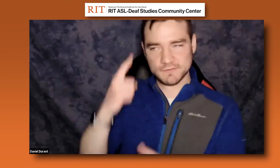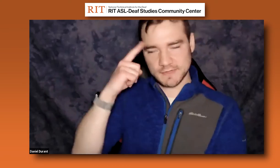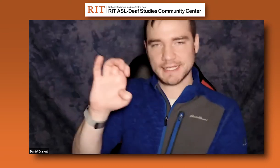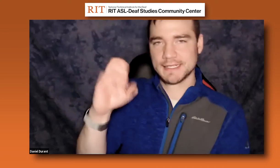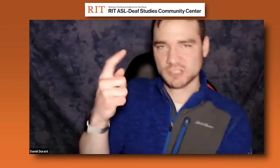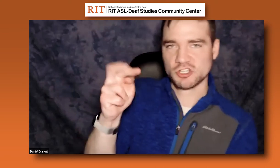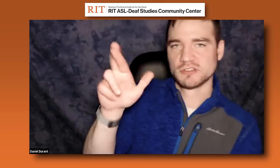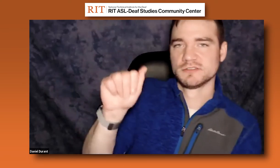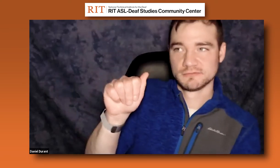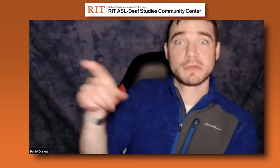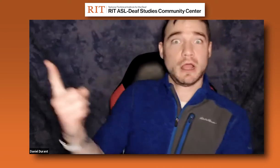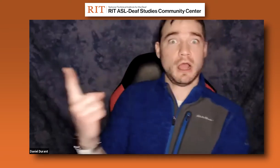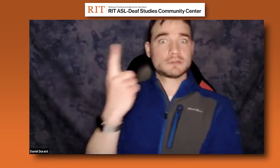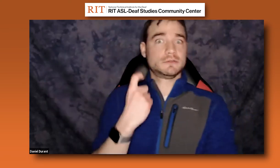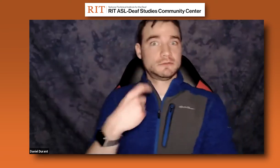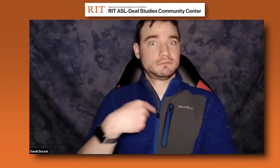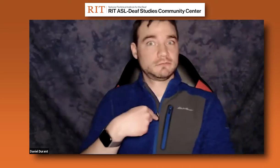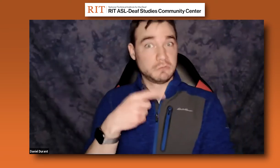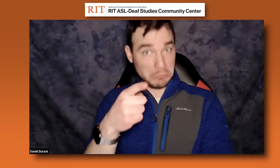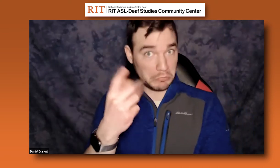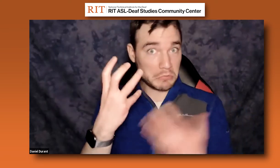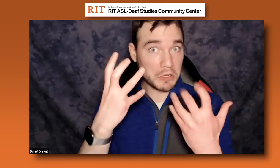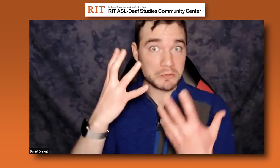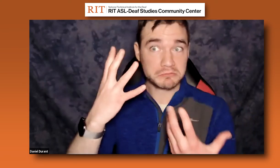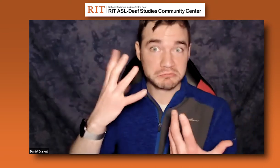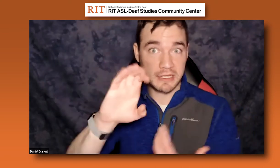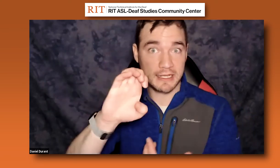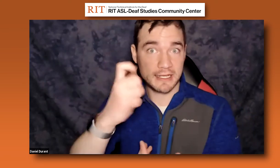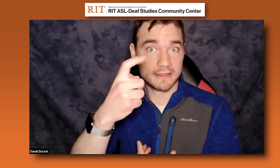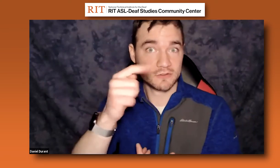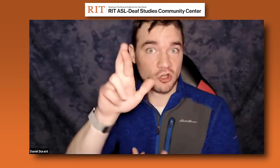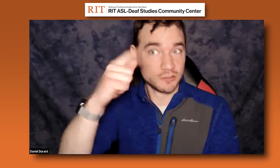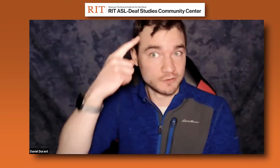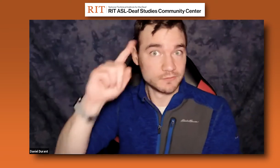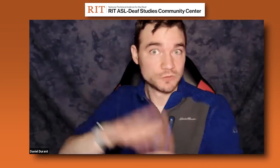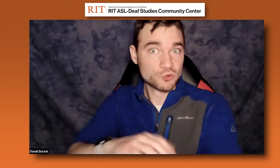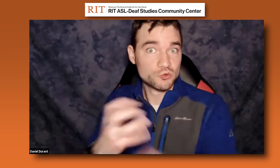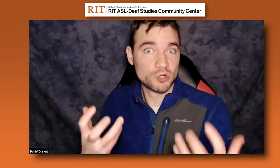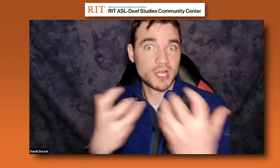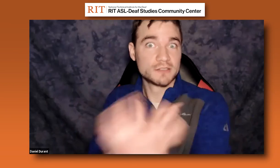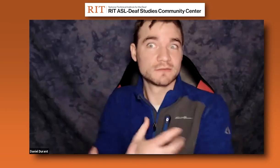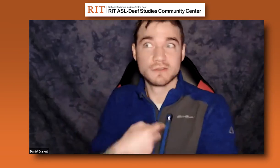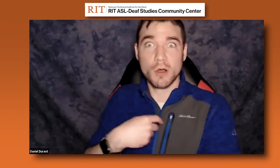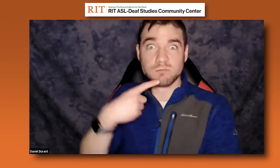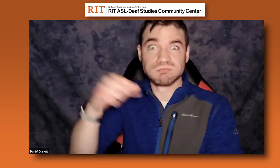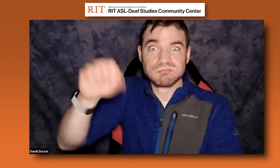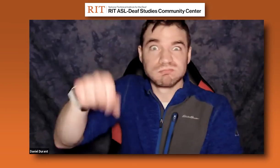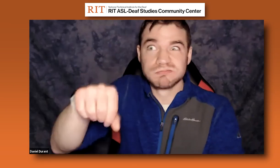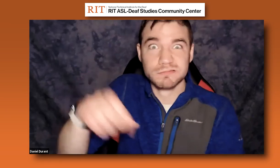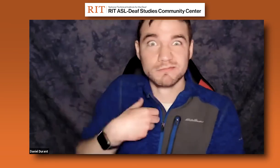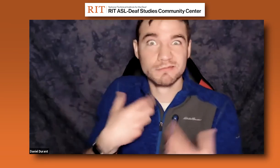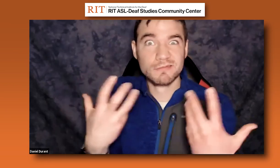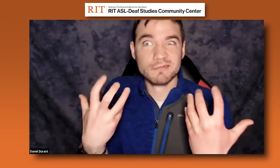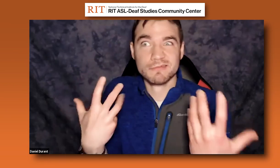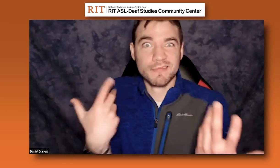on "Switched at Birth," and my manager asked me, "Do you want to be an extra on 'Switched at Birth'?" I said, "Yeah, sure I want to!"